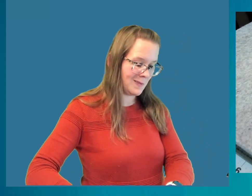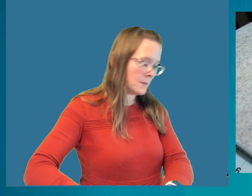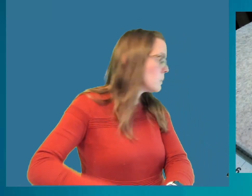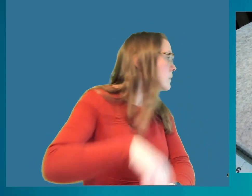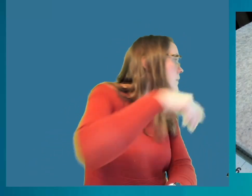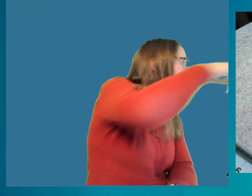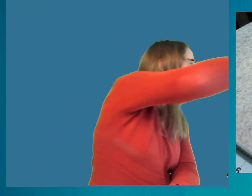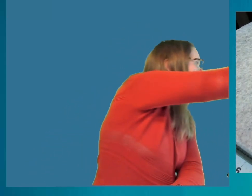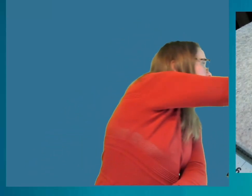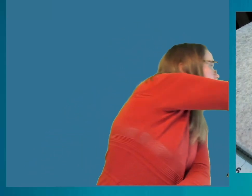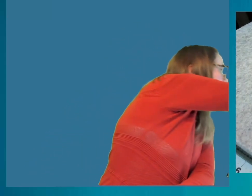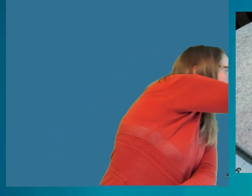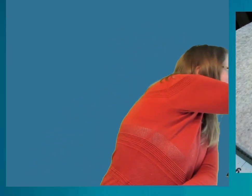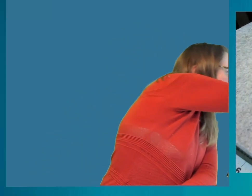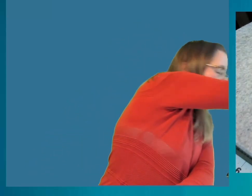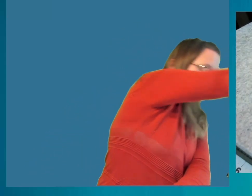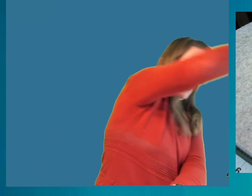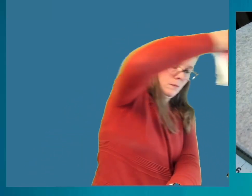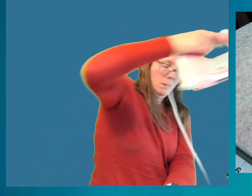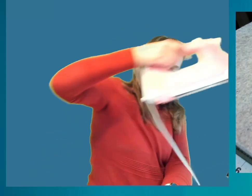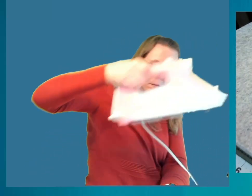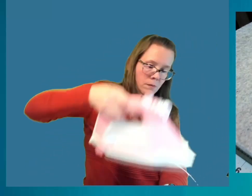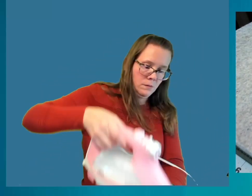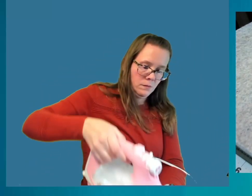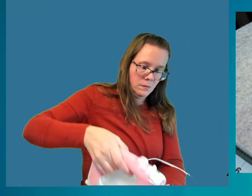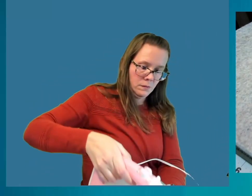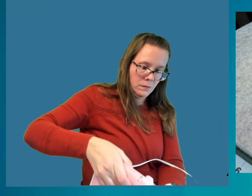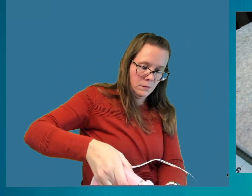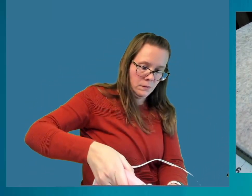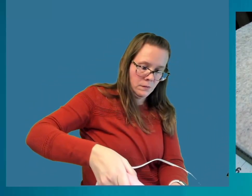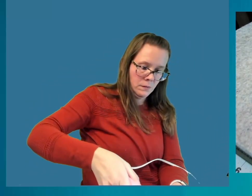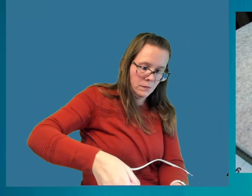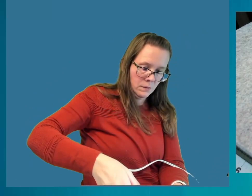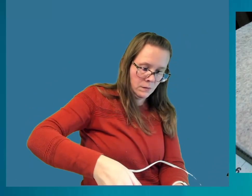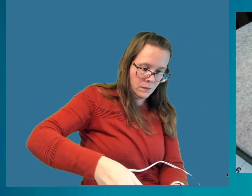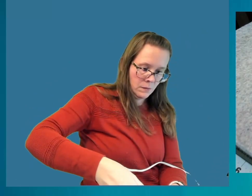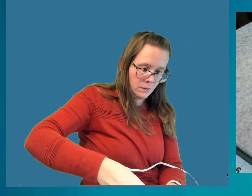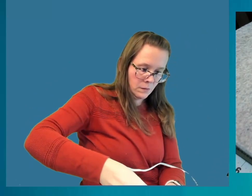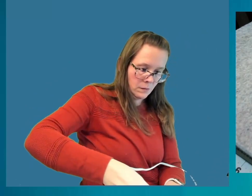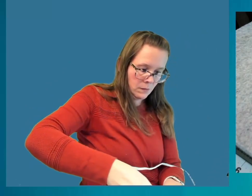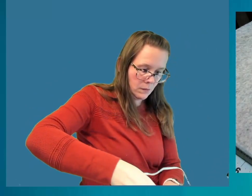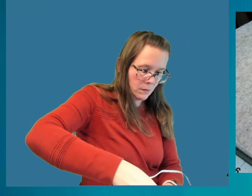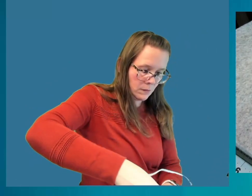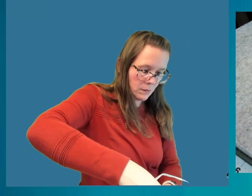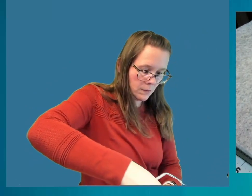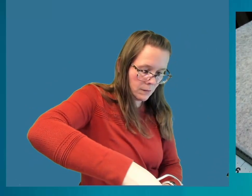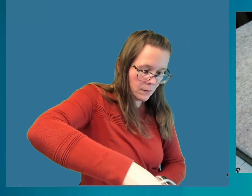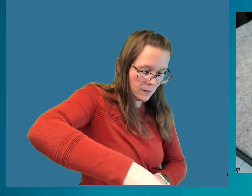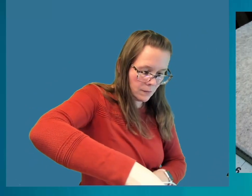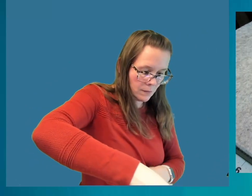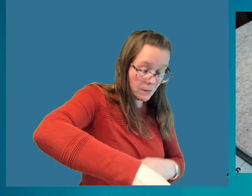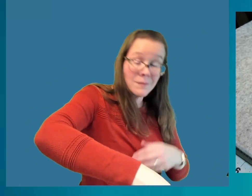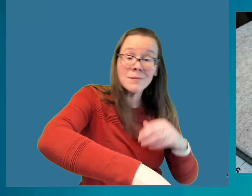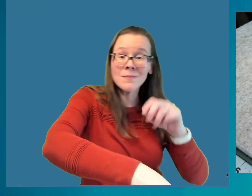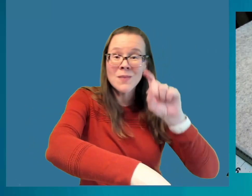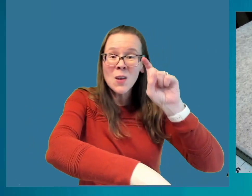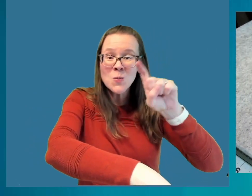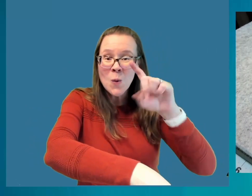as I flip it over. And, uh, spread my fingers out to kind of hold it in place. And then I fuse it.